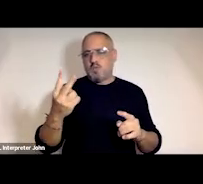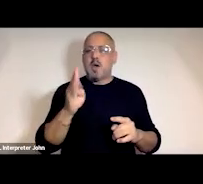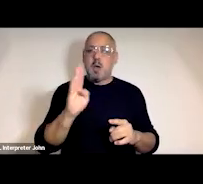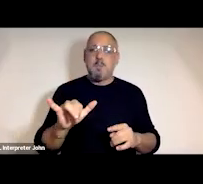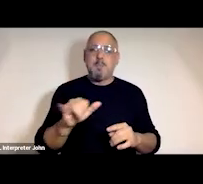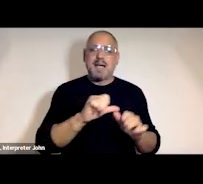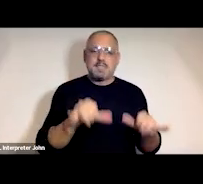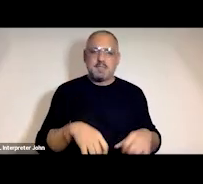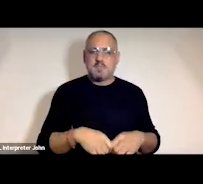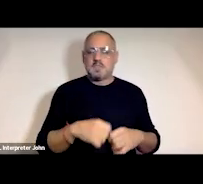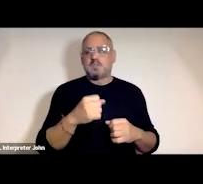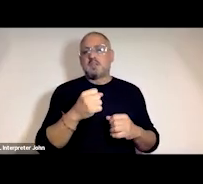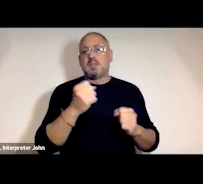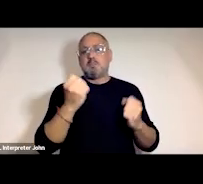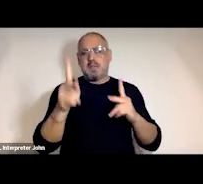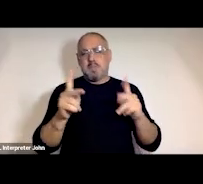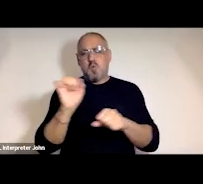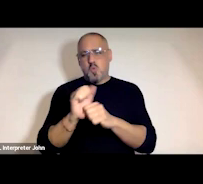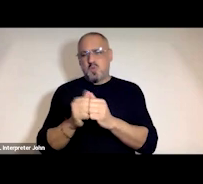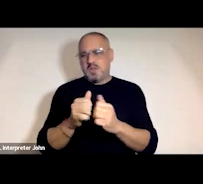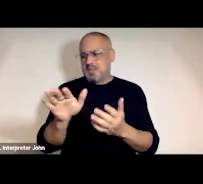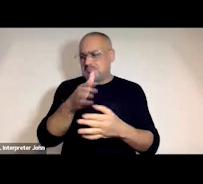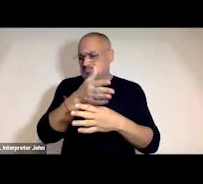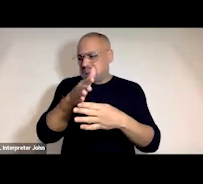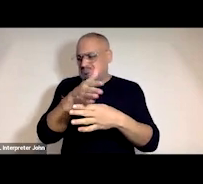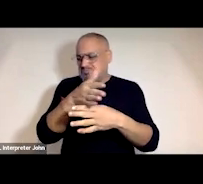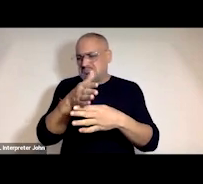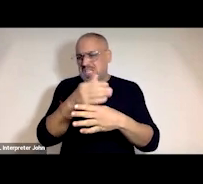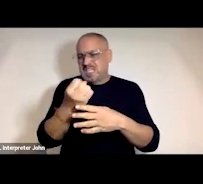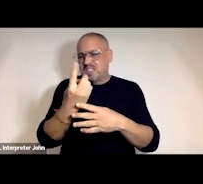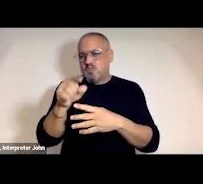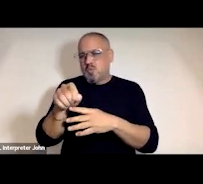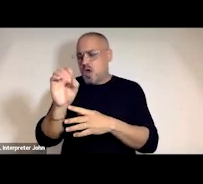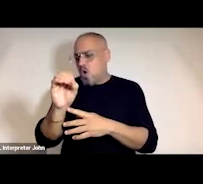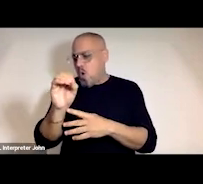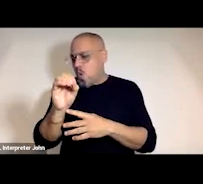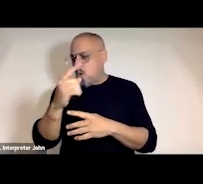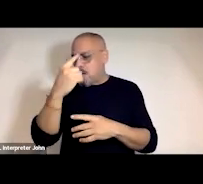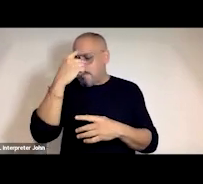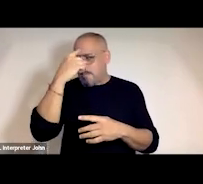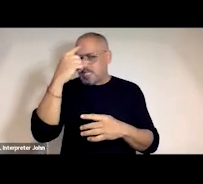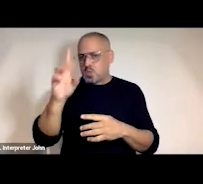For many of the folks that we work with, we'll kinda land here at the 12.0 mental disorders listings.